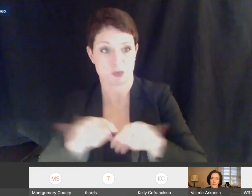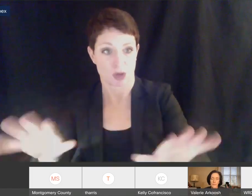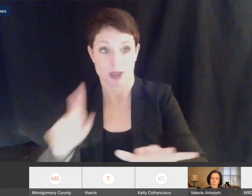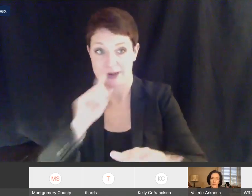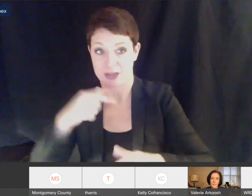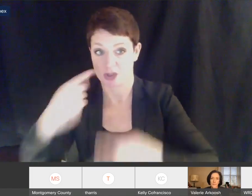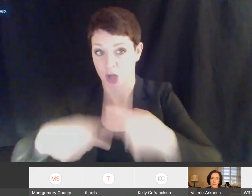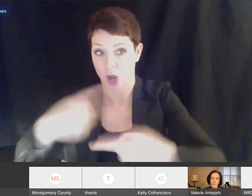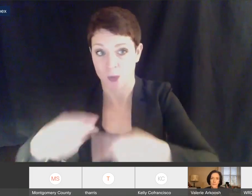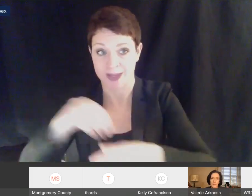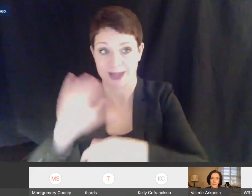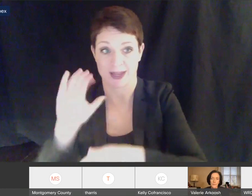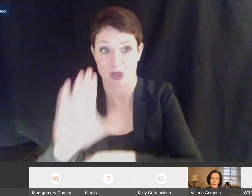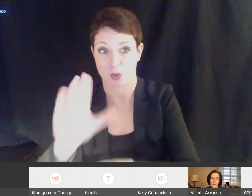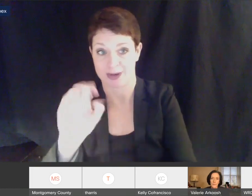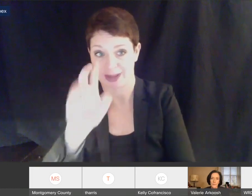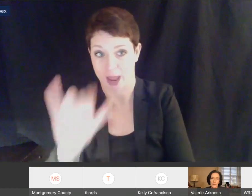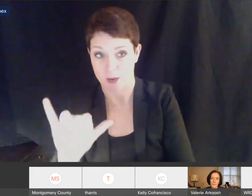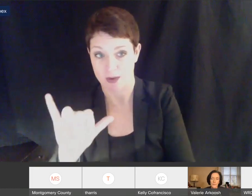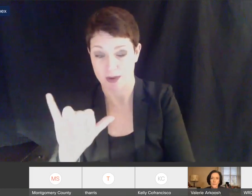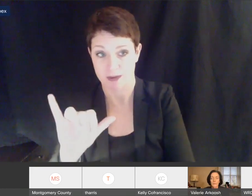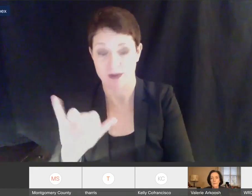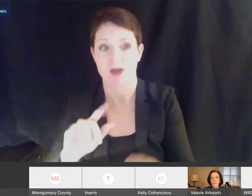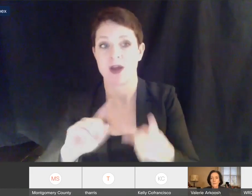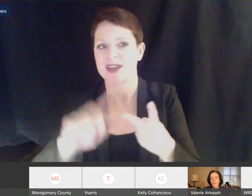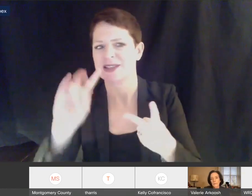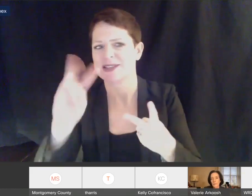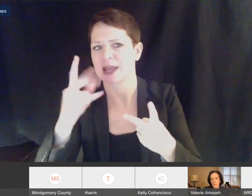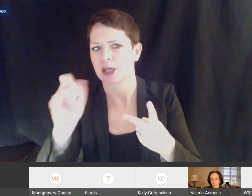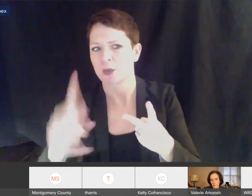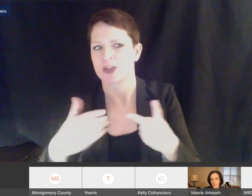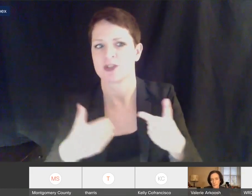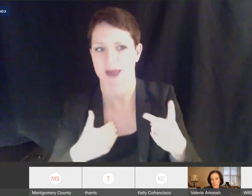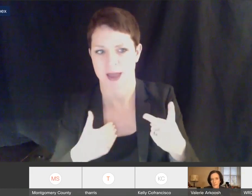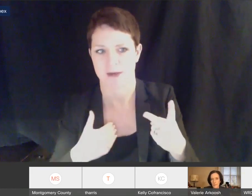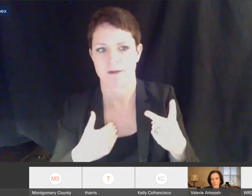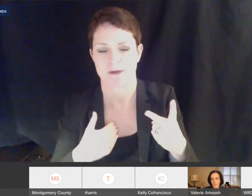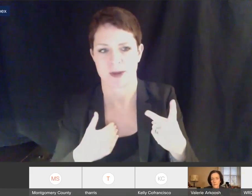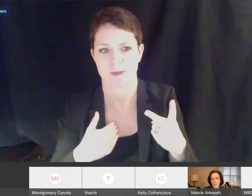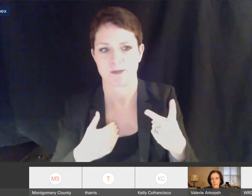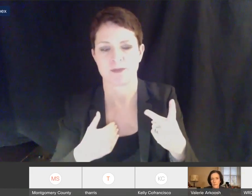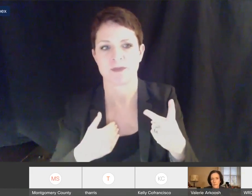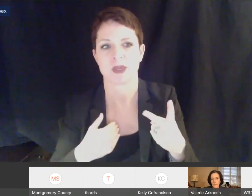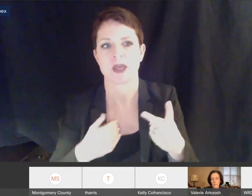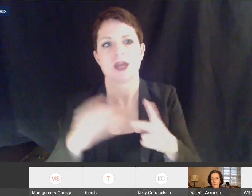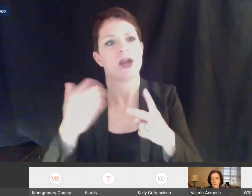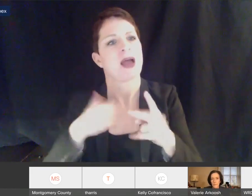Montgomery County? And the second question I have is: Is there a system in the works to